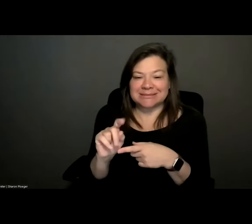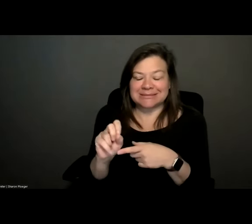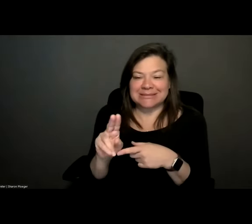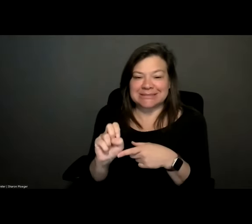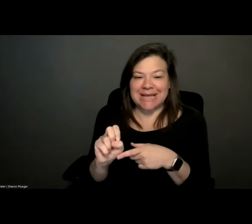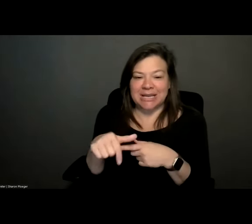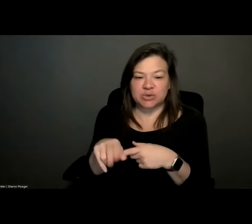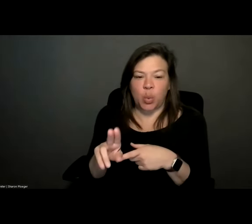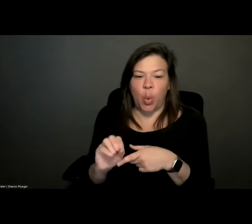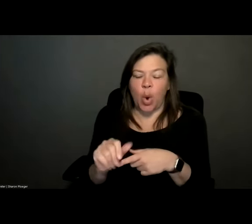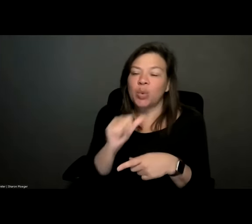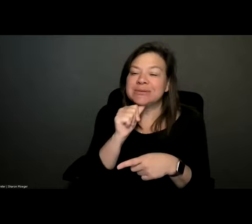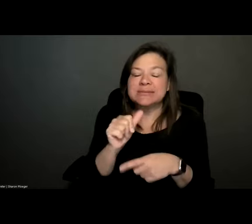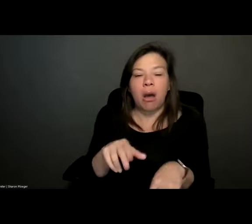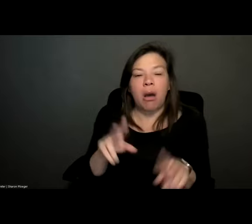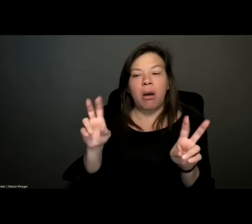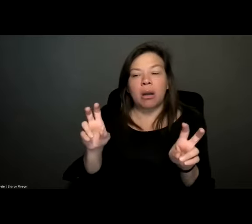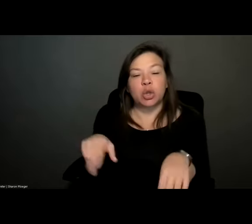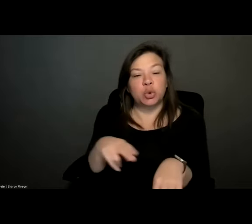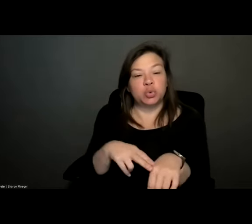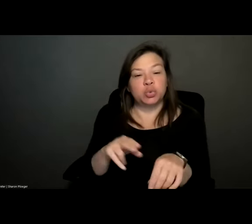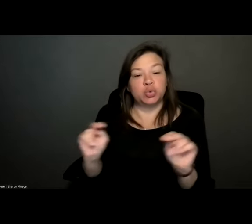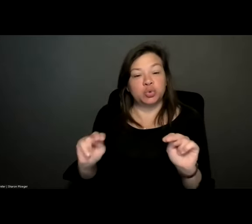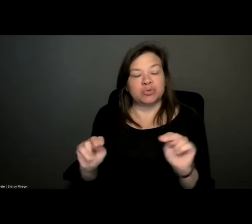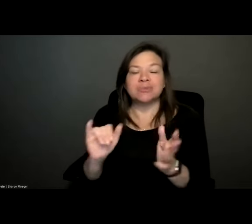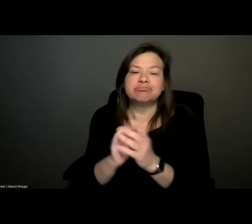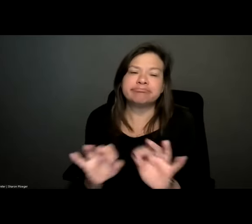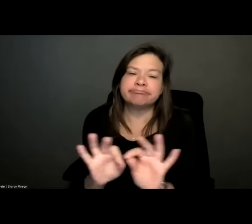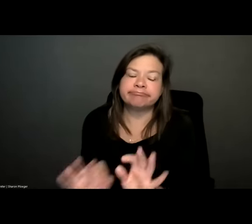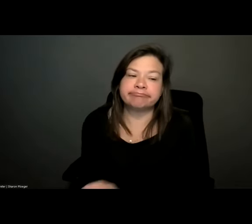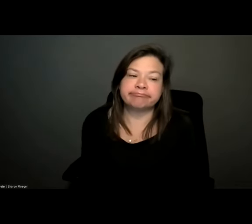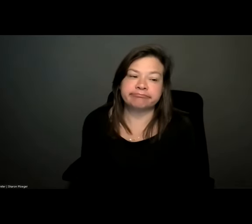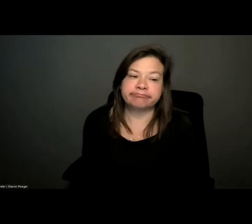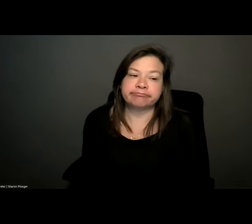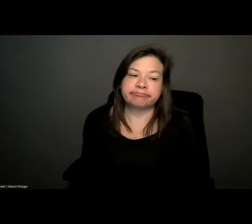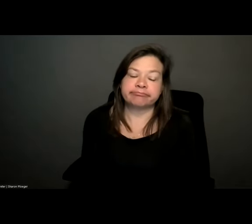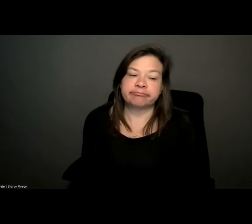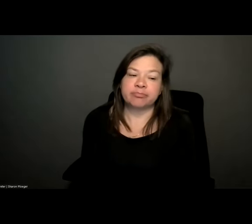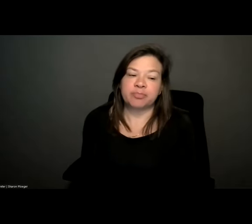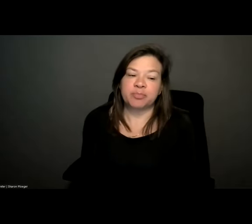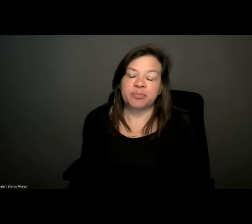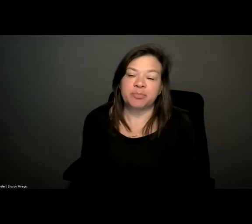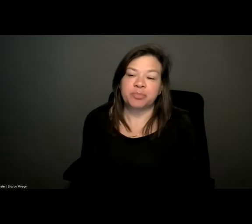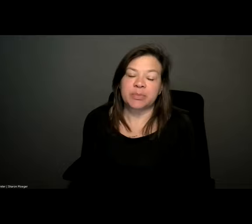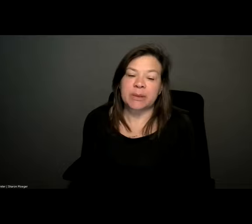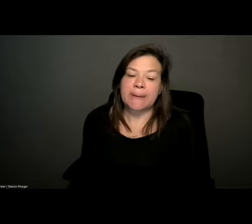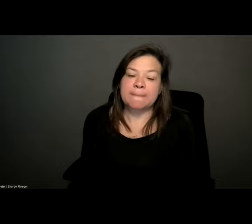is really important. We do, and by we, I mean any theater,